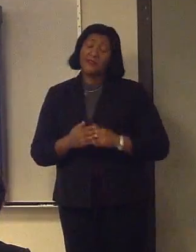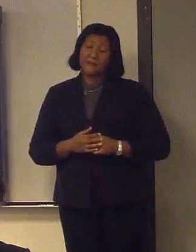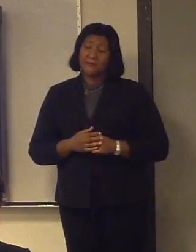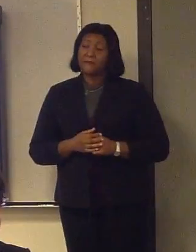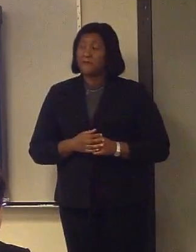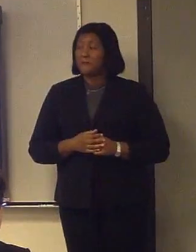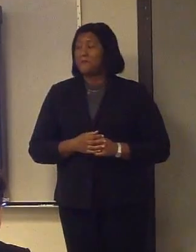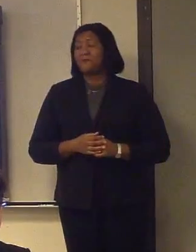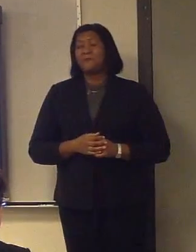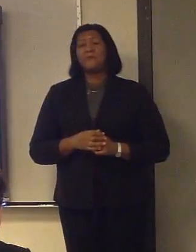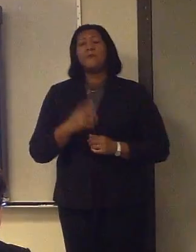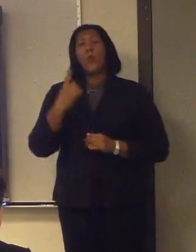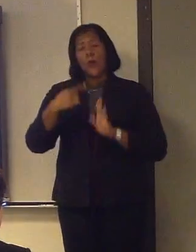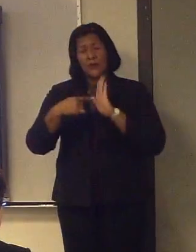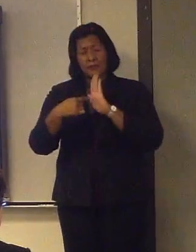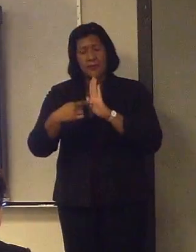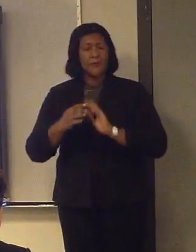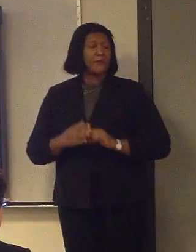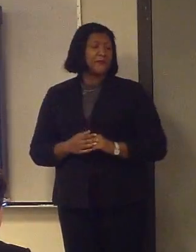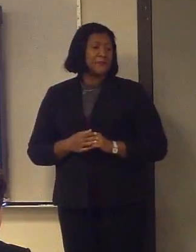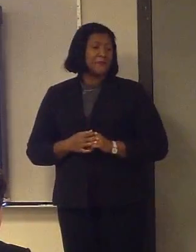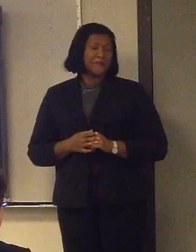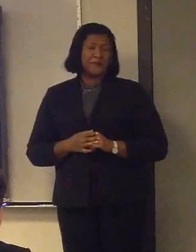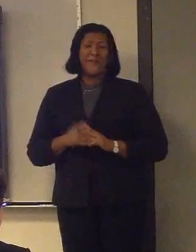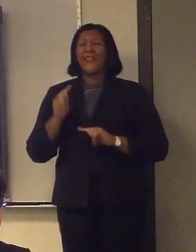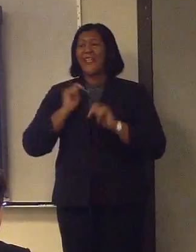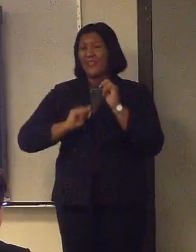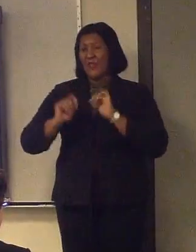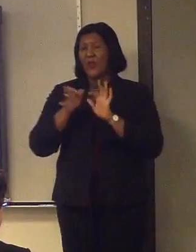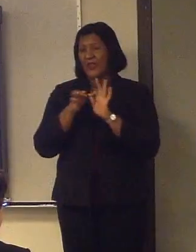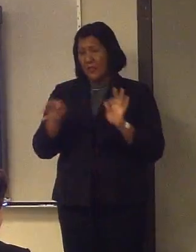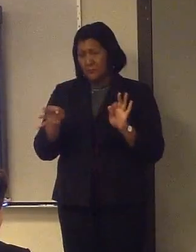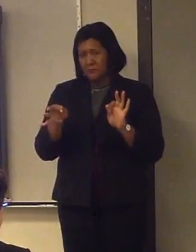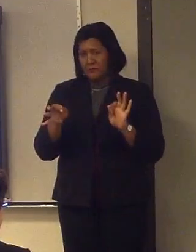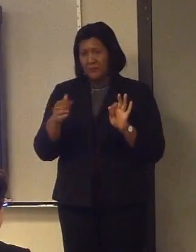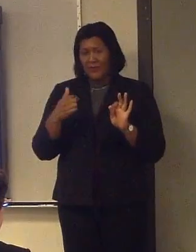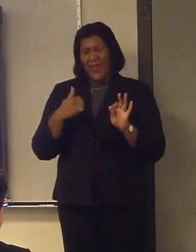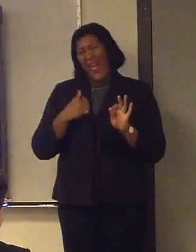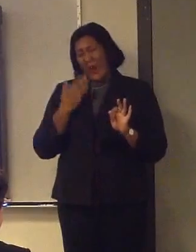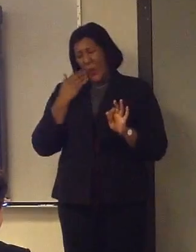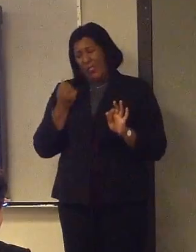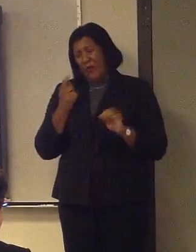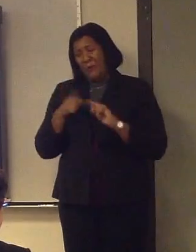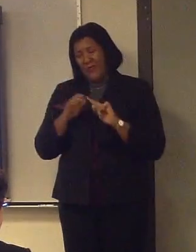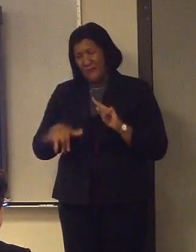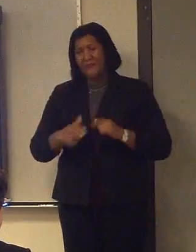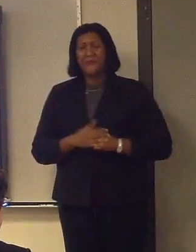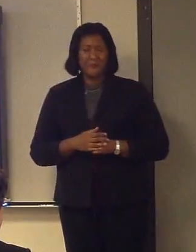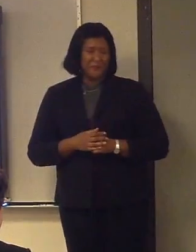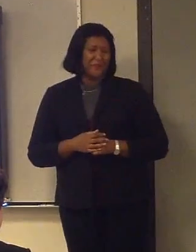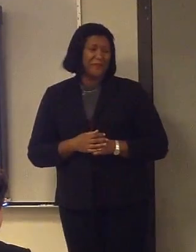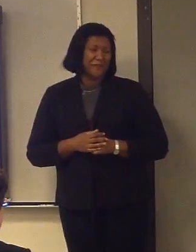Let's look at one example. Theater captioning. Something I know something about. Imagine